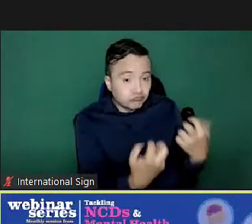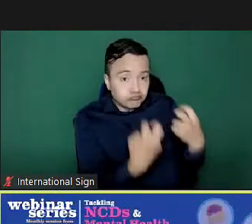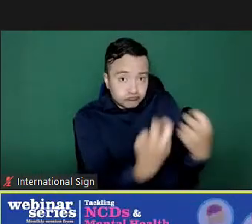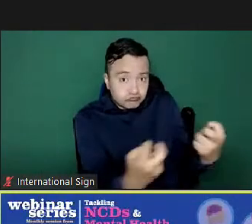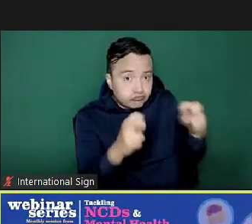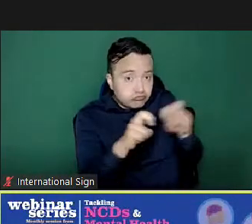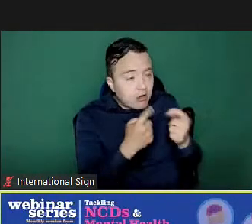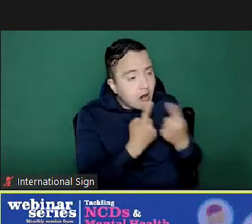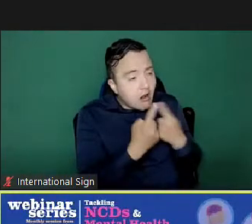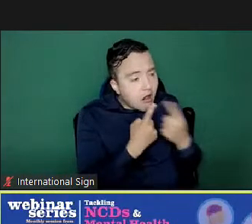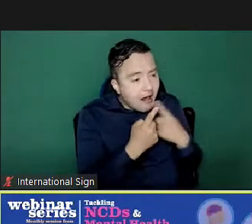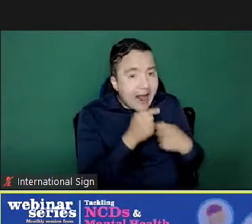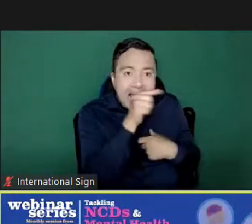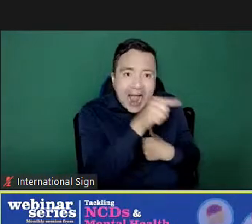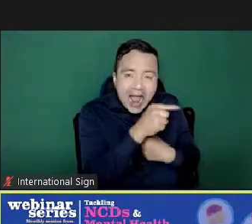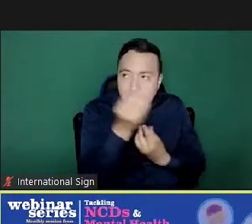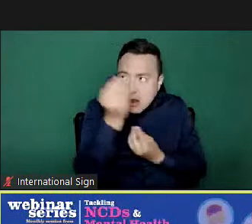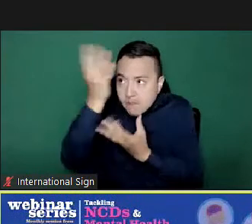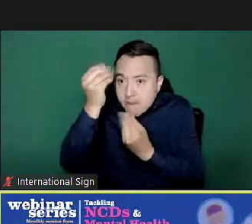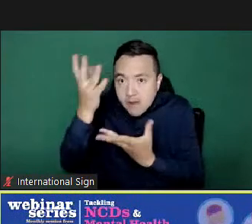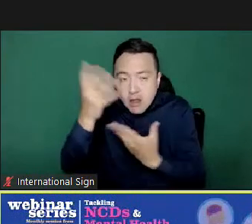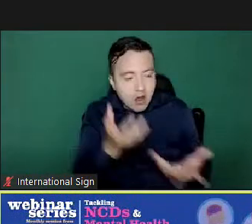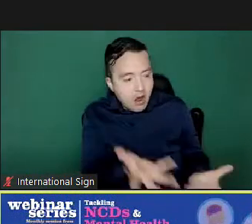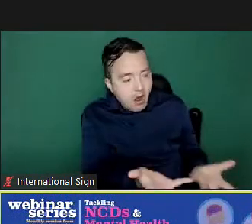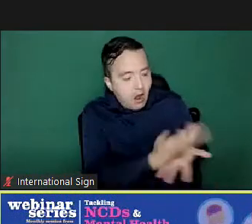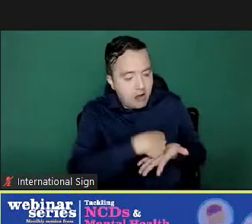health services for NCDs. As you can see, the planned package :